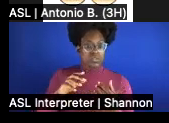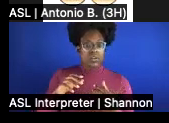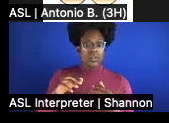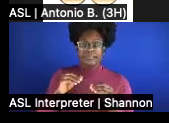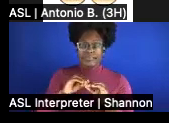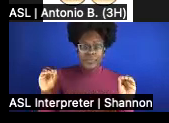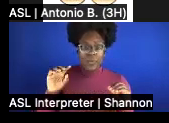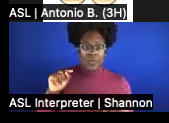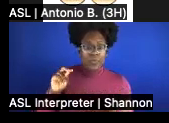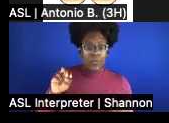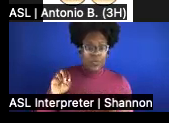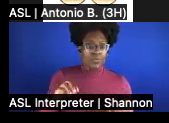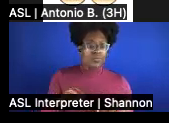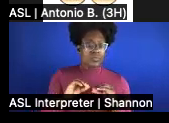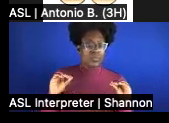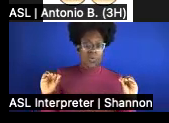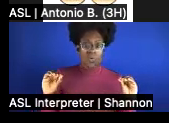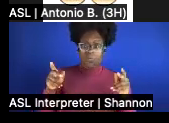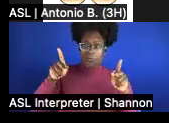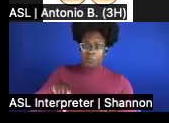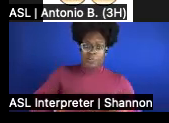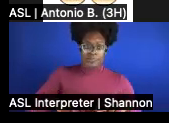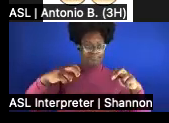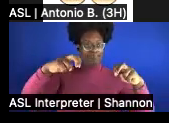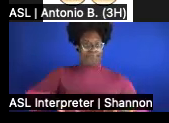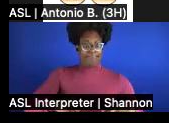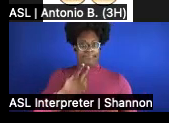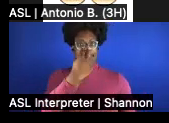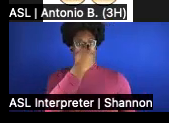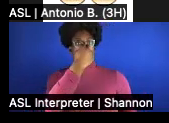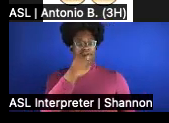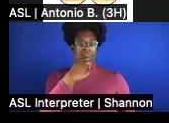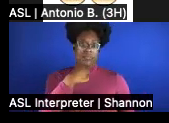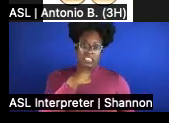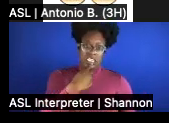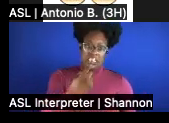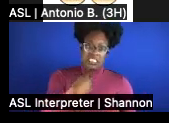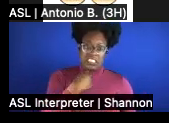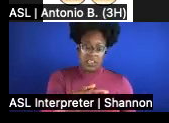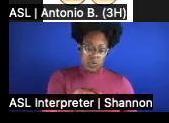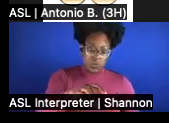2) These moves that were so successful for consultants, that resulted in some of the